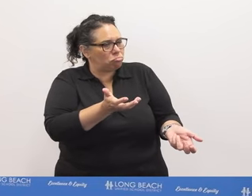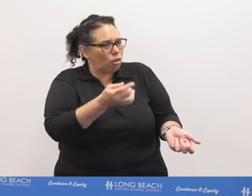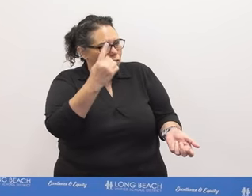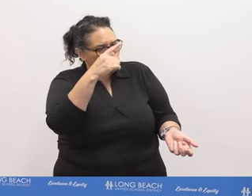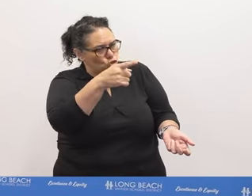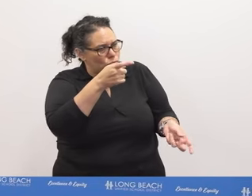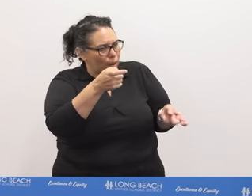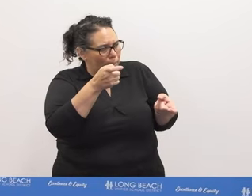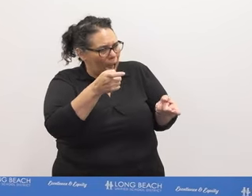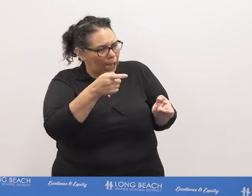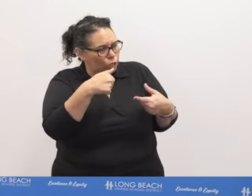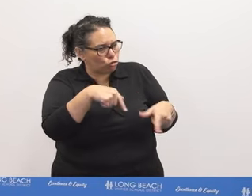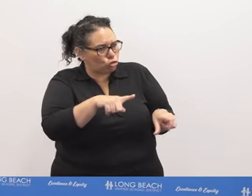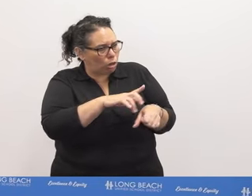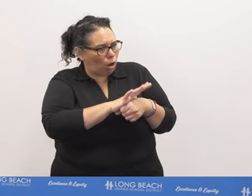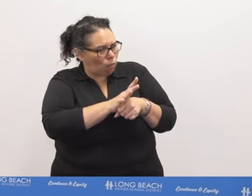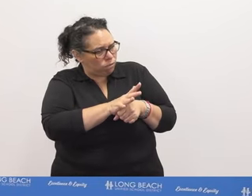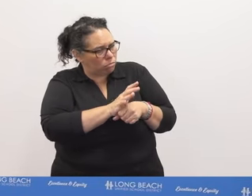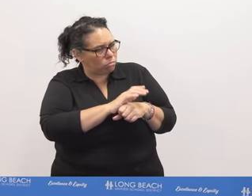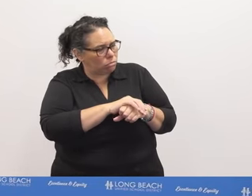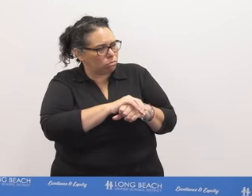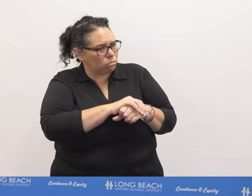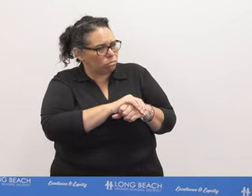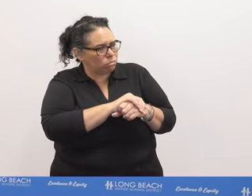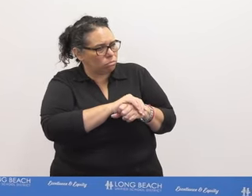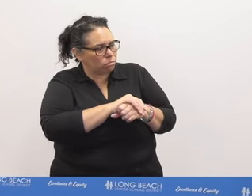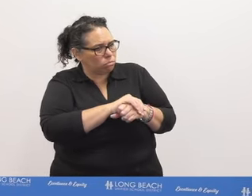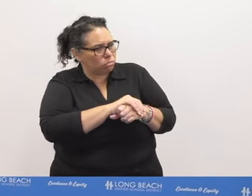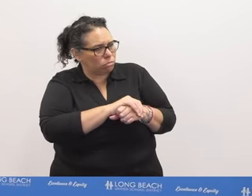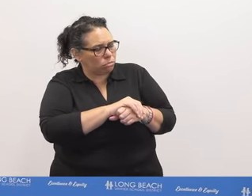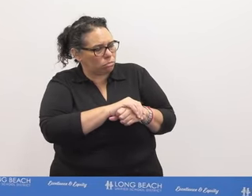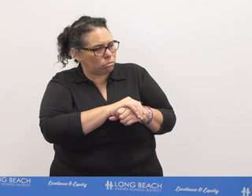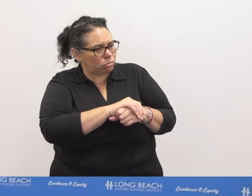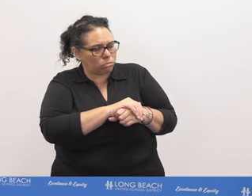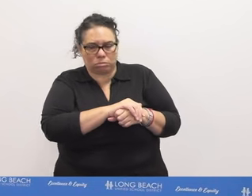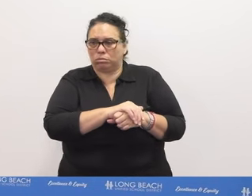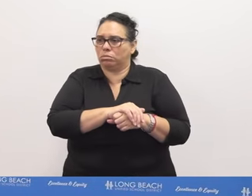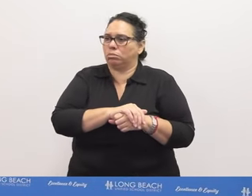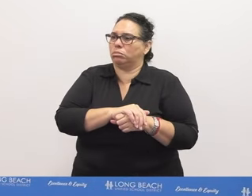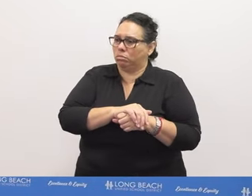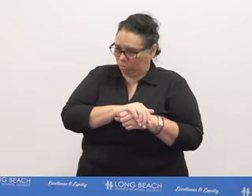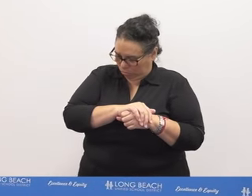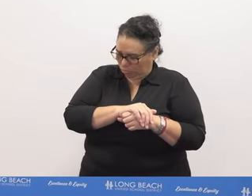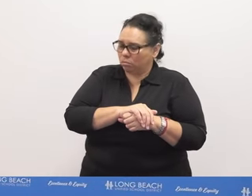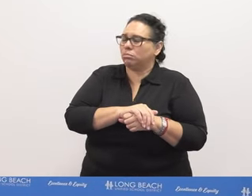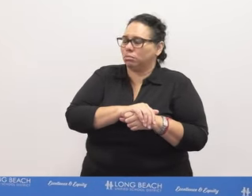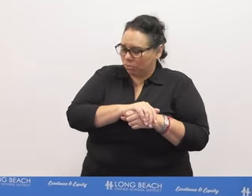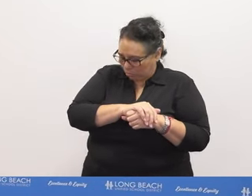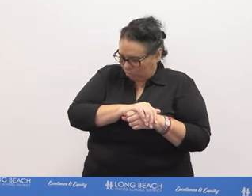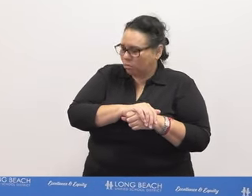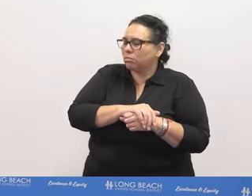that was probably the hardest for you to manage during your time when trying to learn through Zoom? [J.T.] Most definitely. [Erik Miller] And which one was it, would you say?